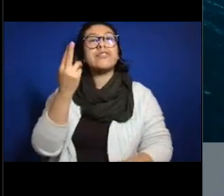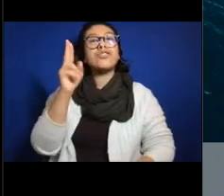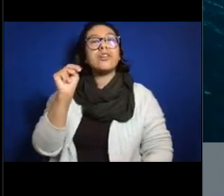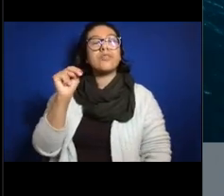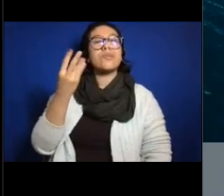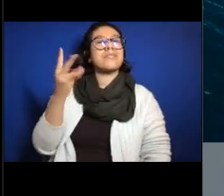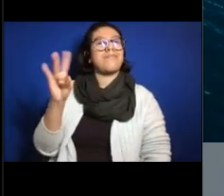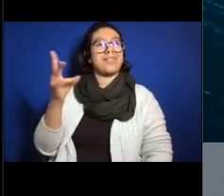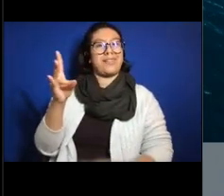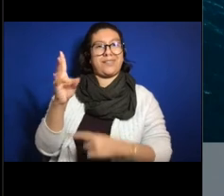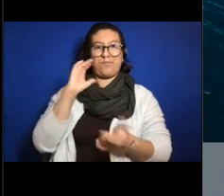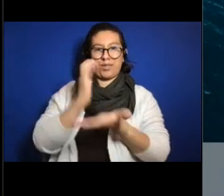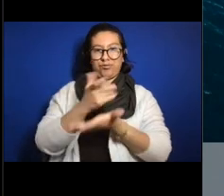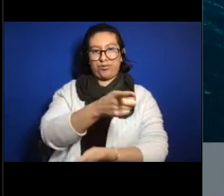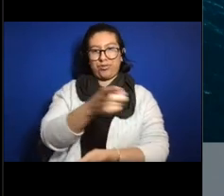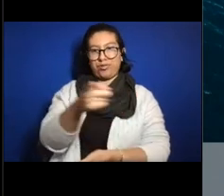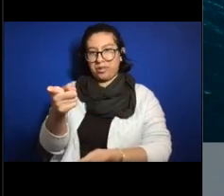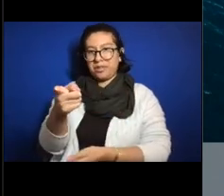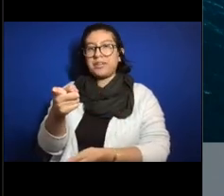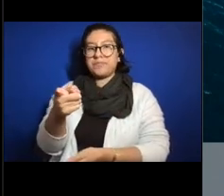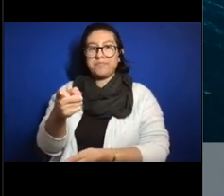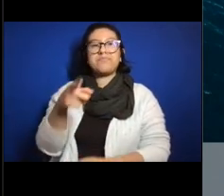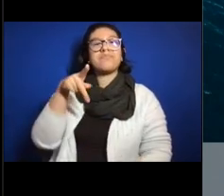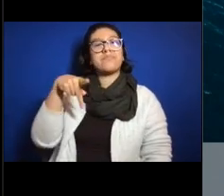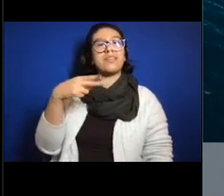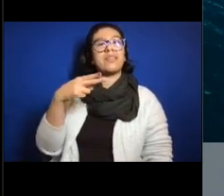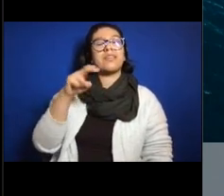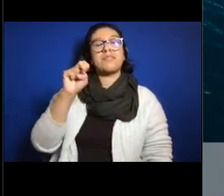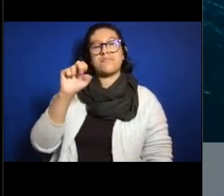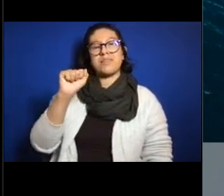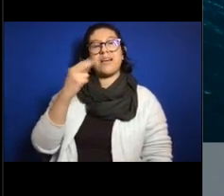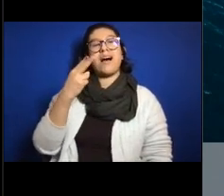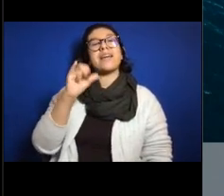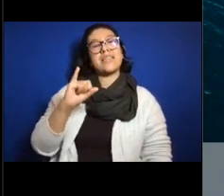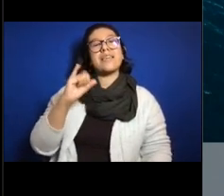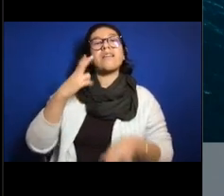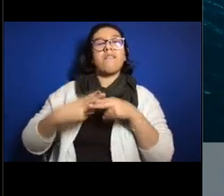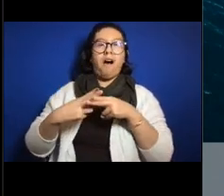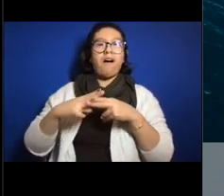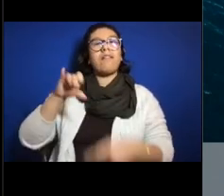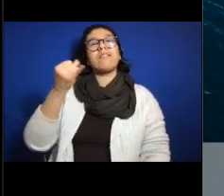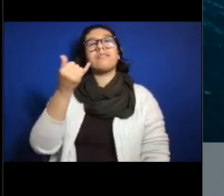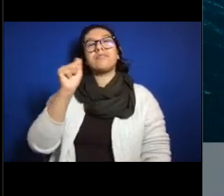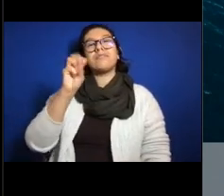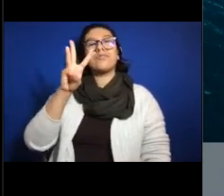These pictures are showing Peahi or also known as Jaws Maui. And my friend Mike Coots took that photo